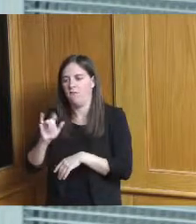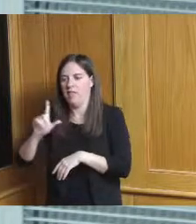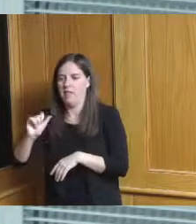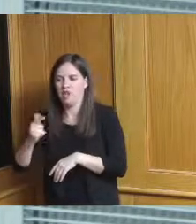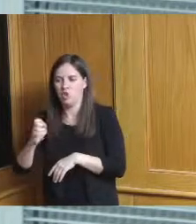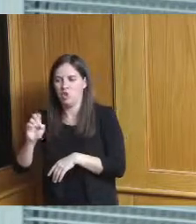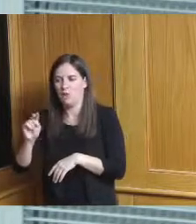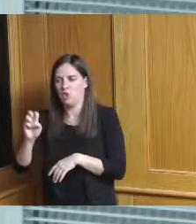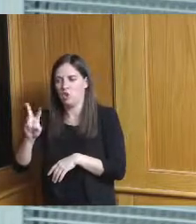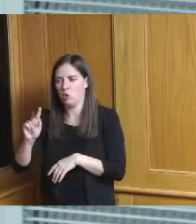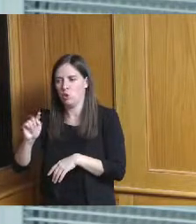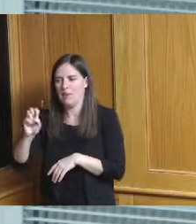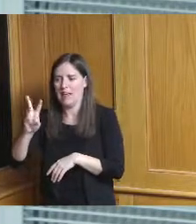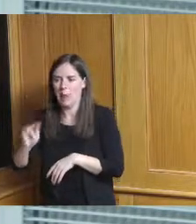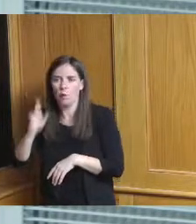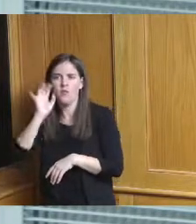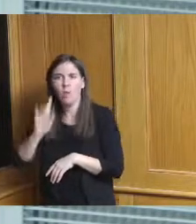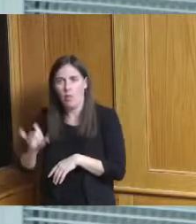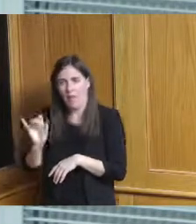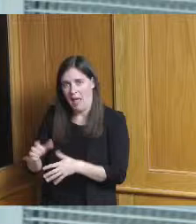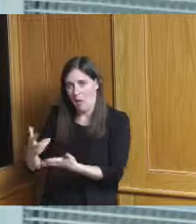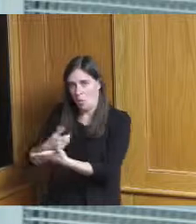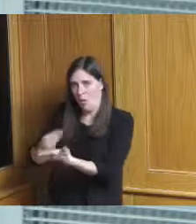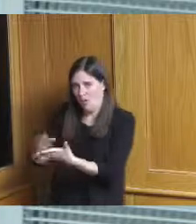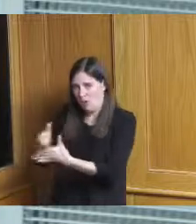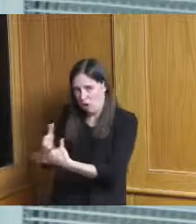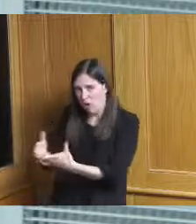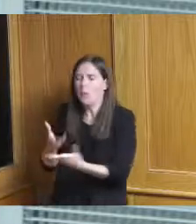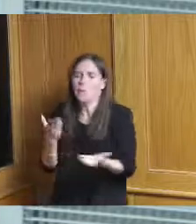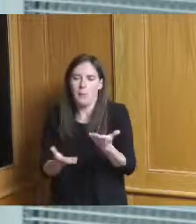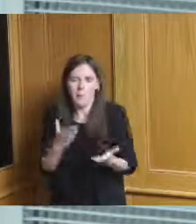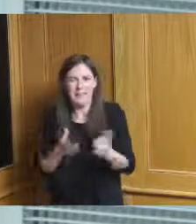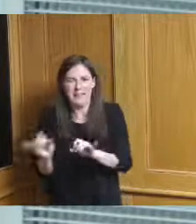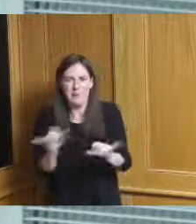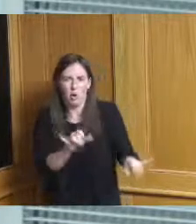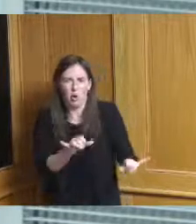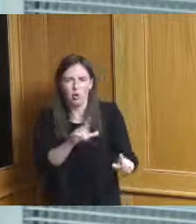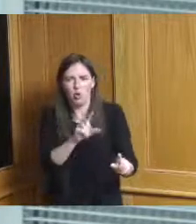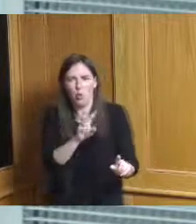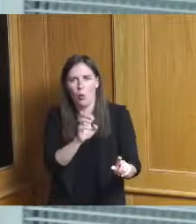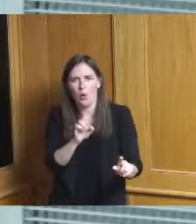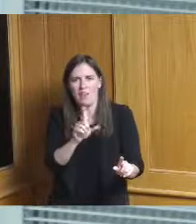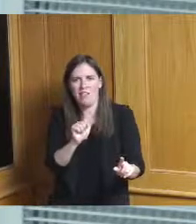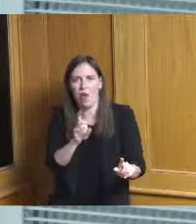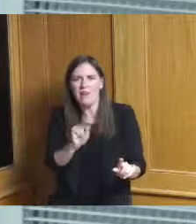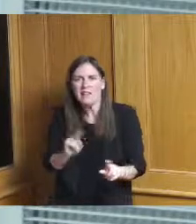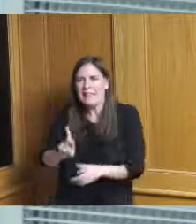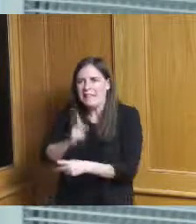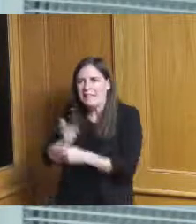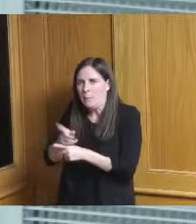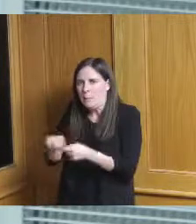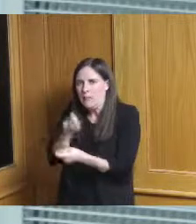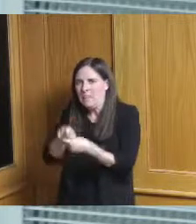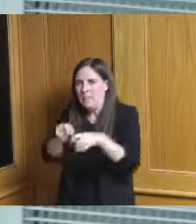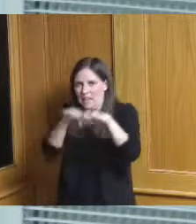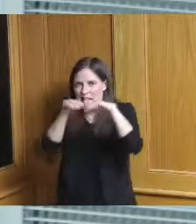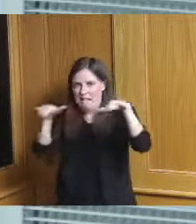in any revenue sharing so it's probably similar to Woodlawn where they've agreed if they keep a certain amount of abatement or below a certain amount then they don't have to do revenue sharing